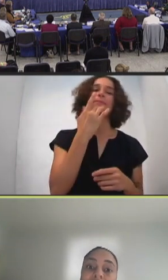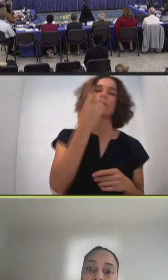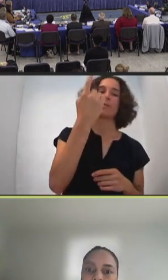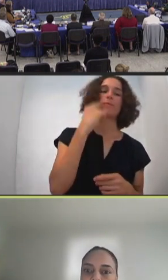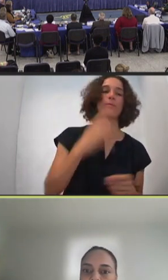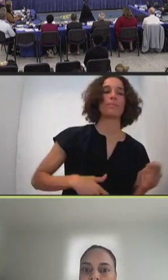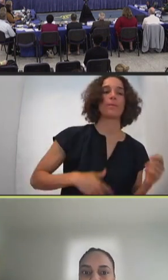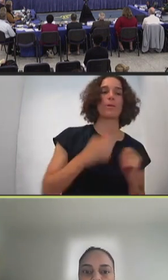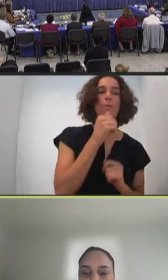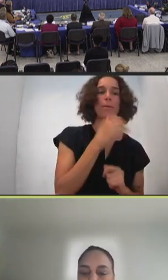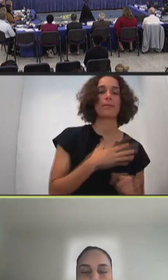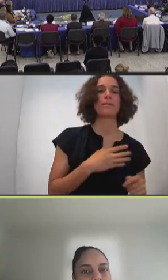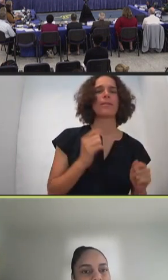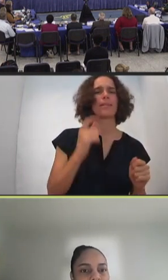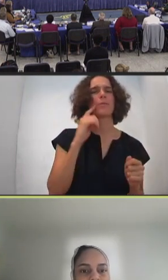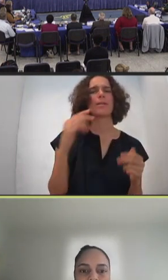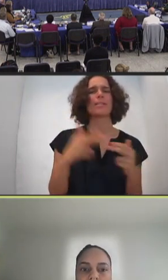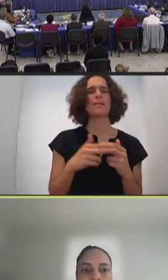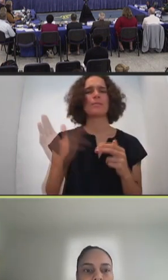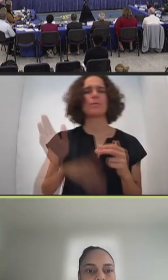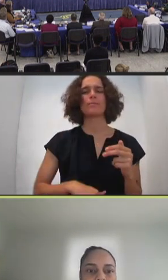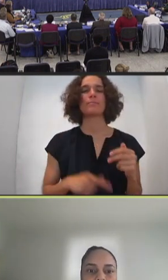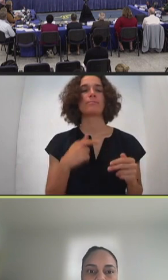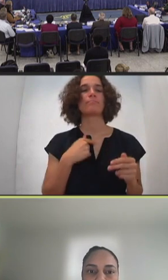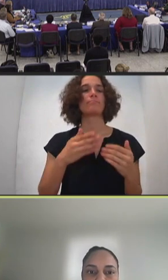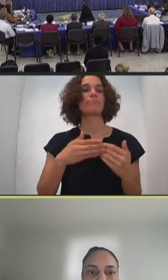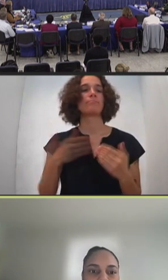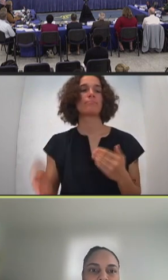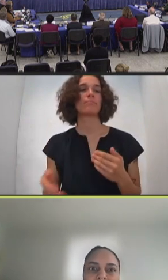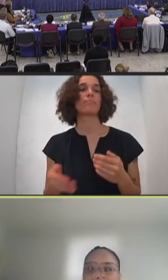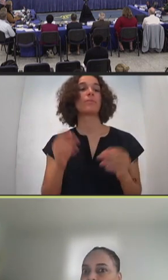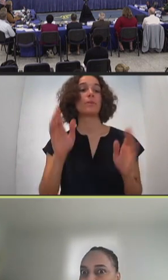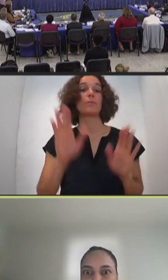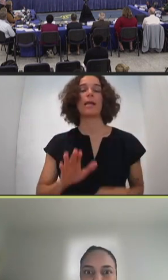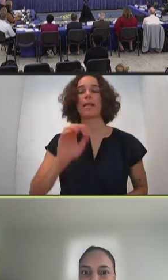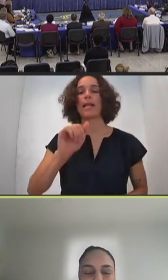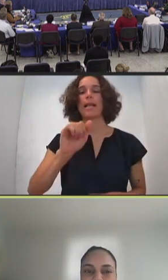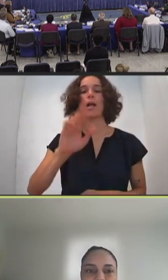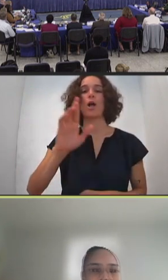This is really great. We're all big fans of AARP. They've been a key partner in so